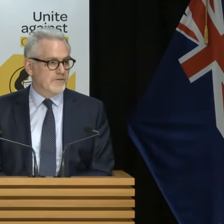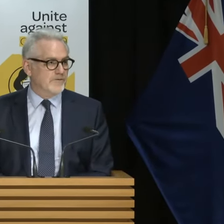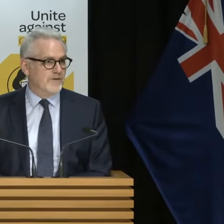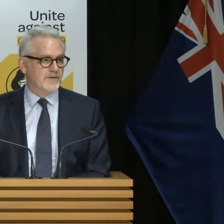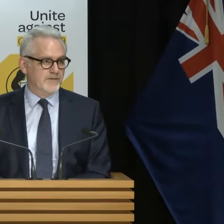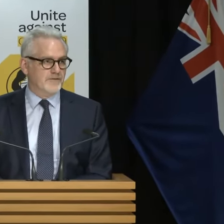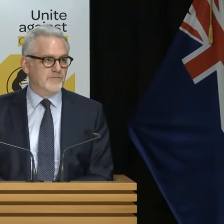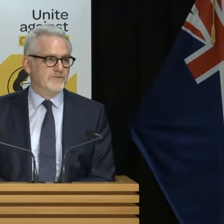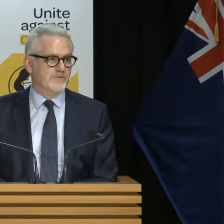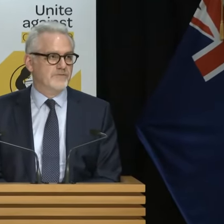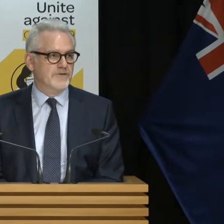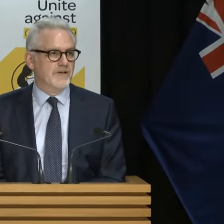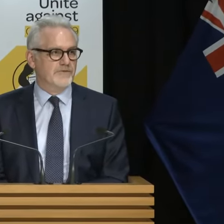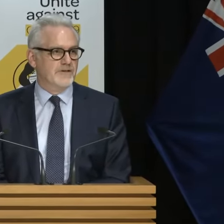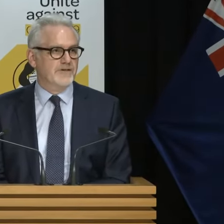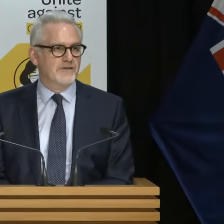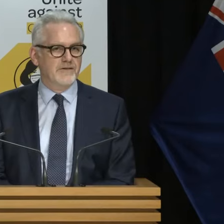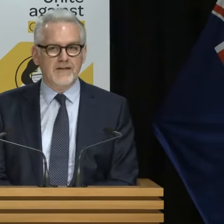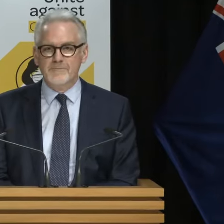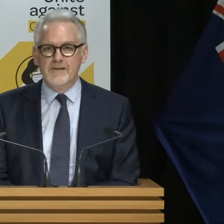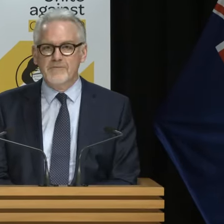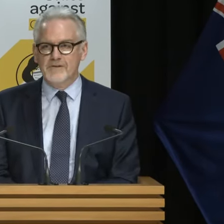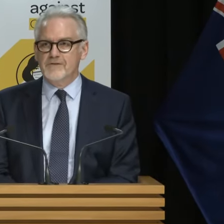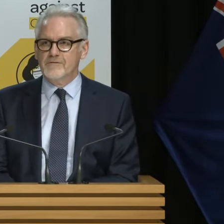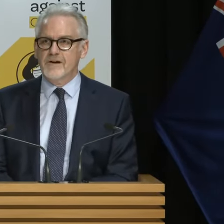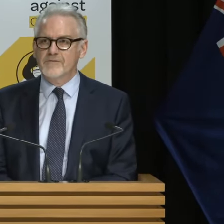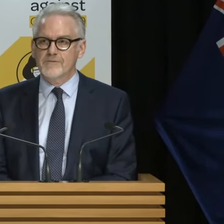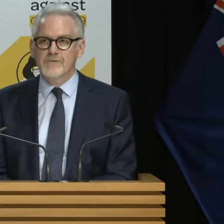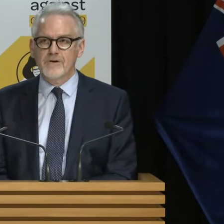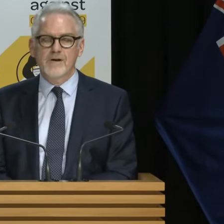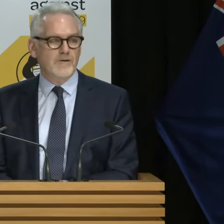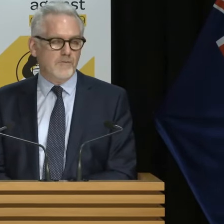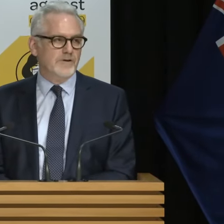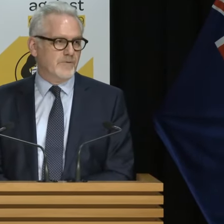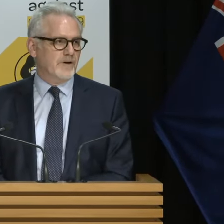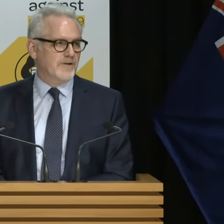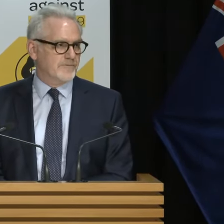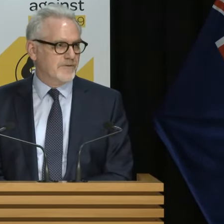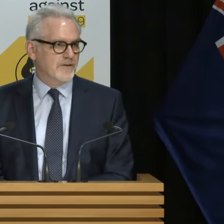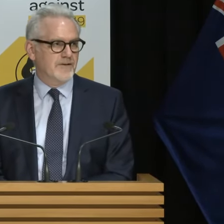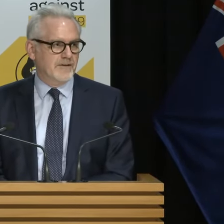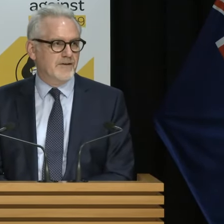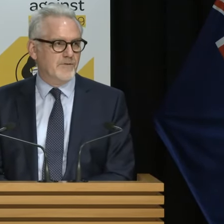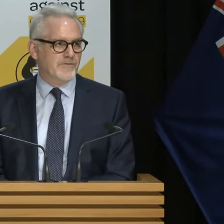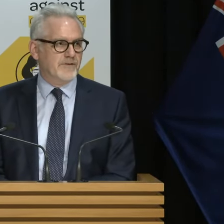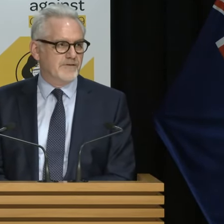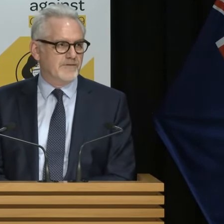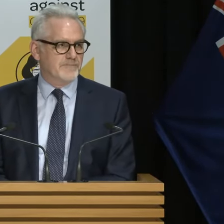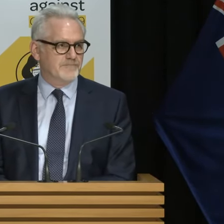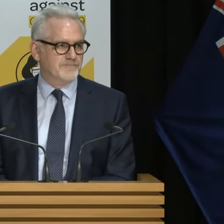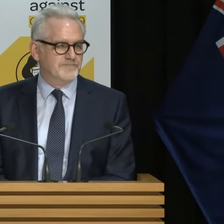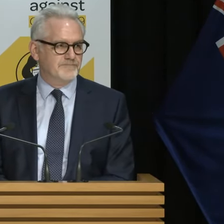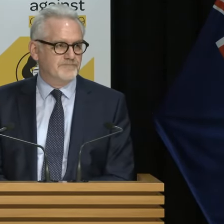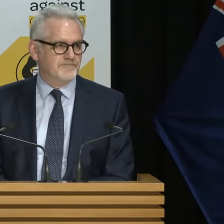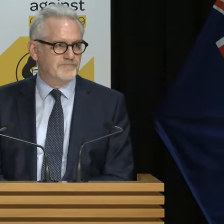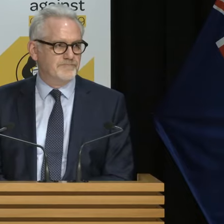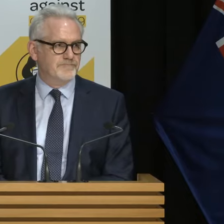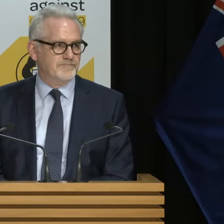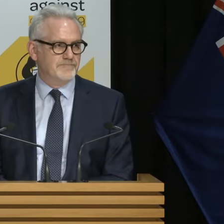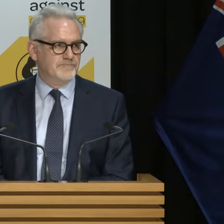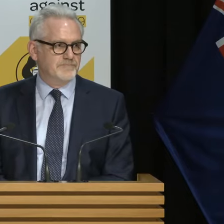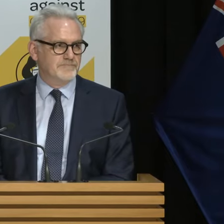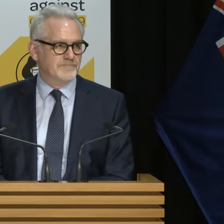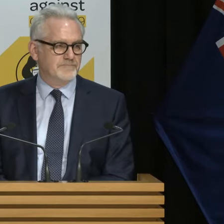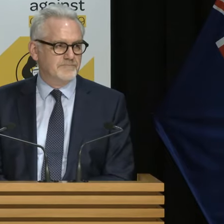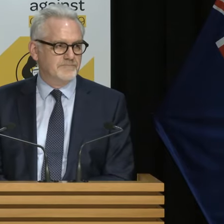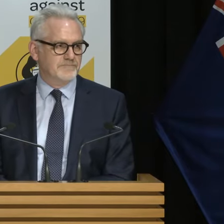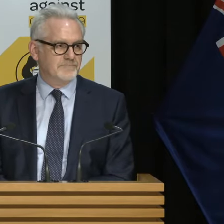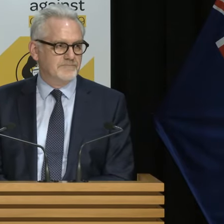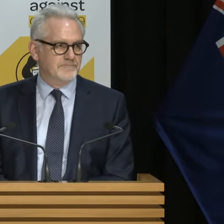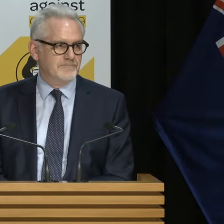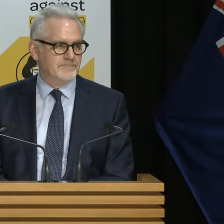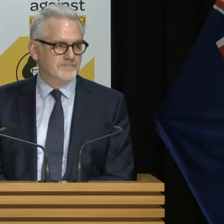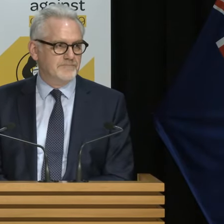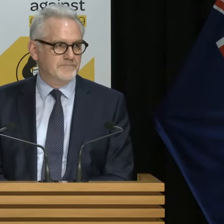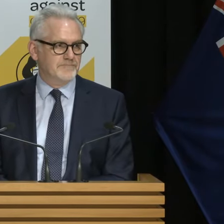an issue here.